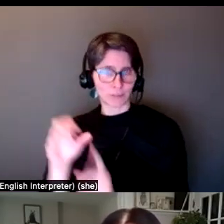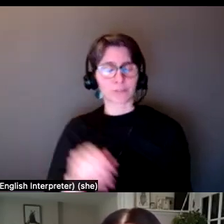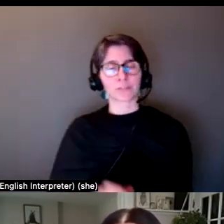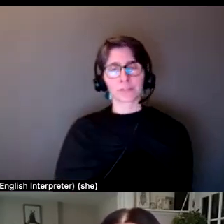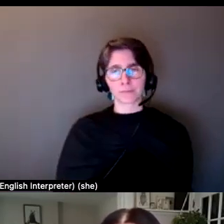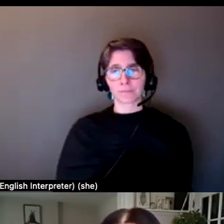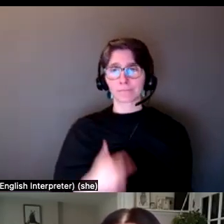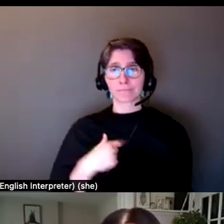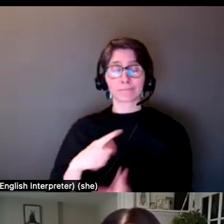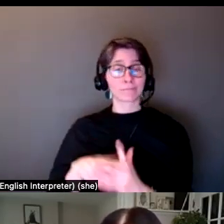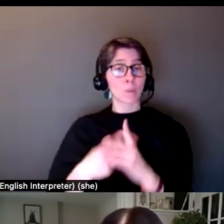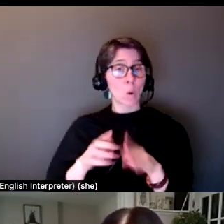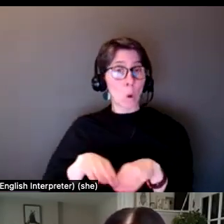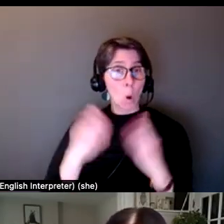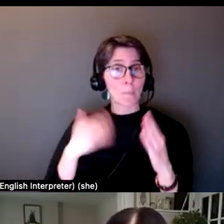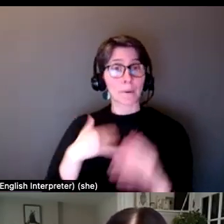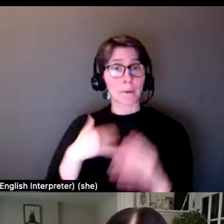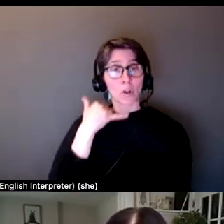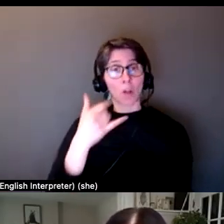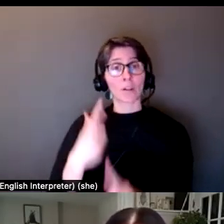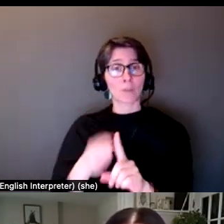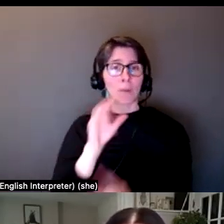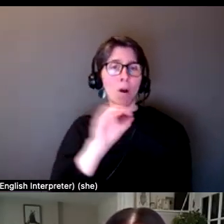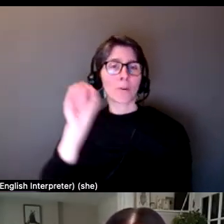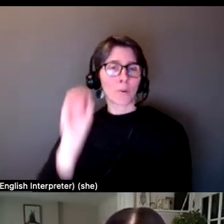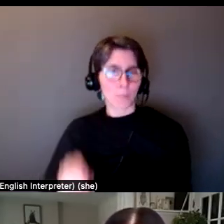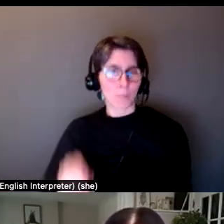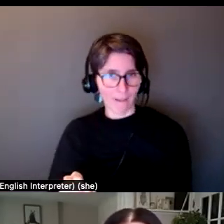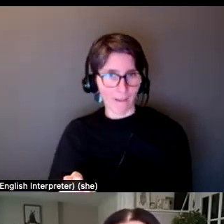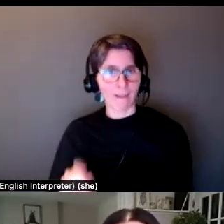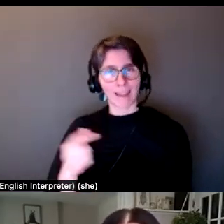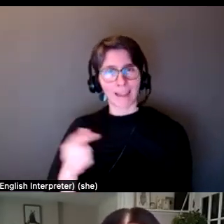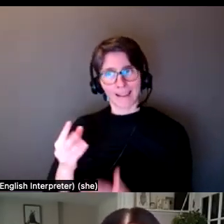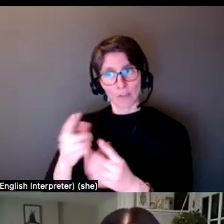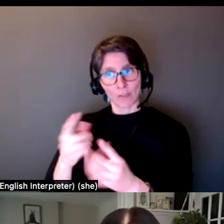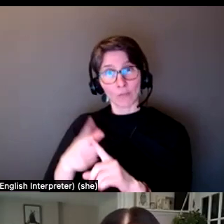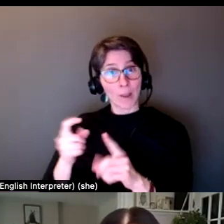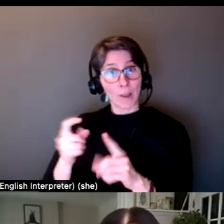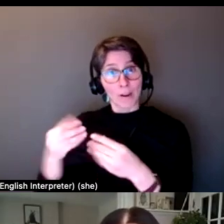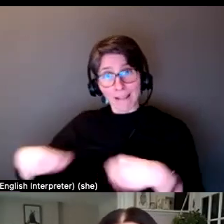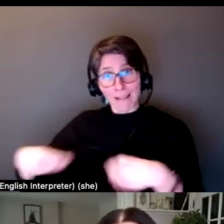saying that I'm calling in from Ottawa, which is located on the unceded, unsurrendered territory